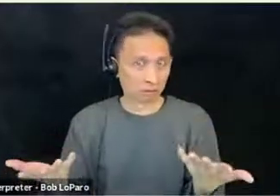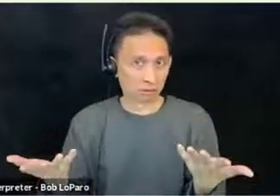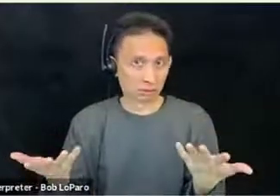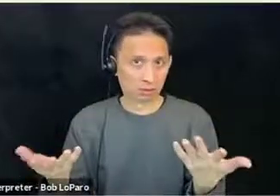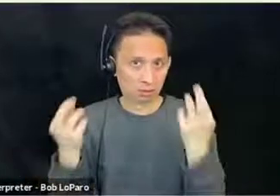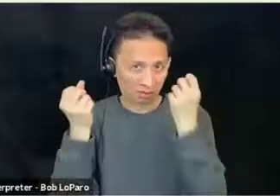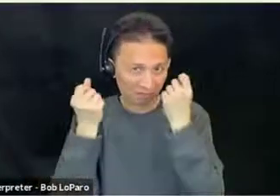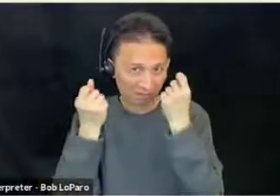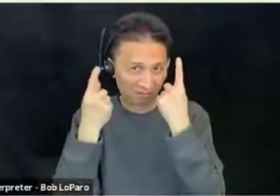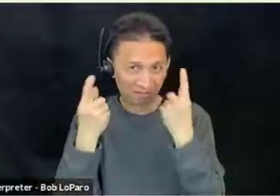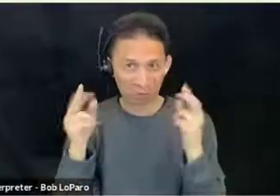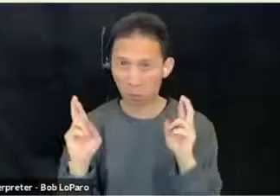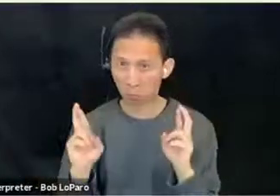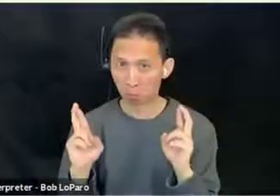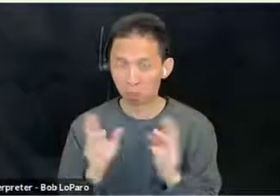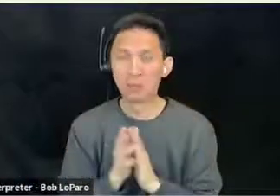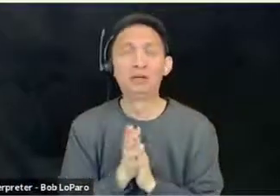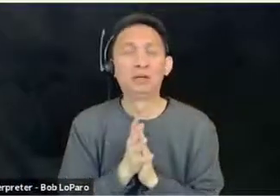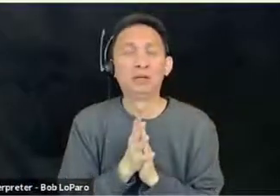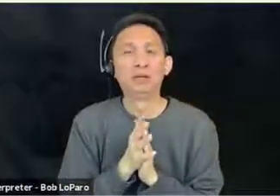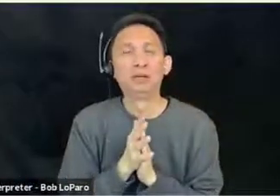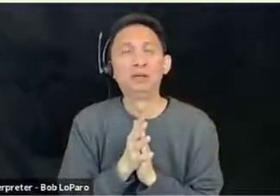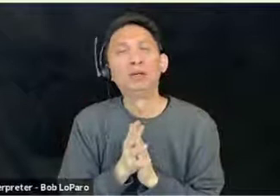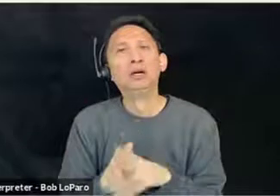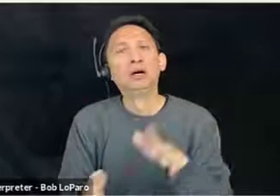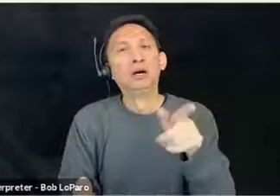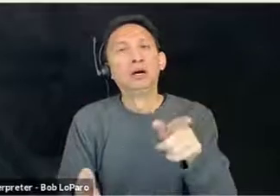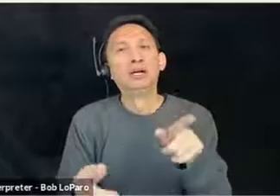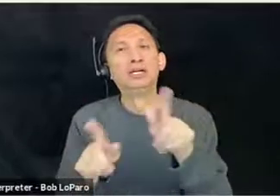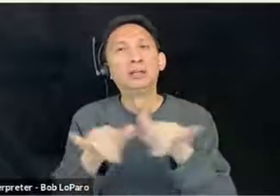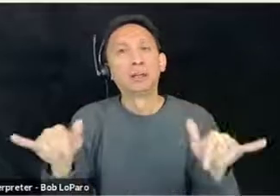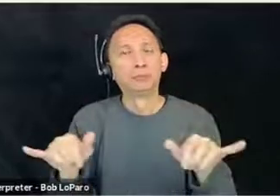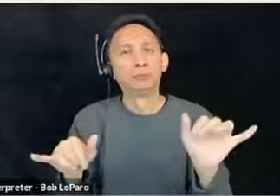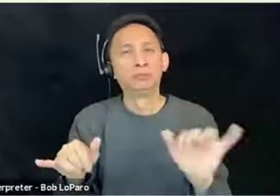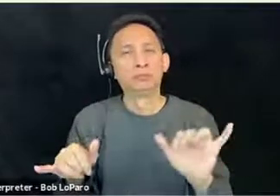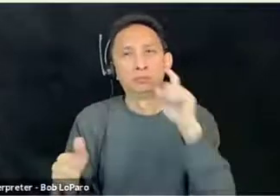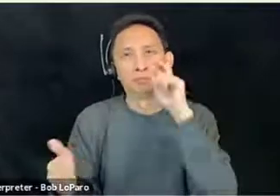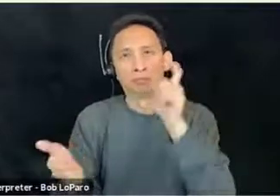And I think it's important to note that the...